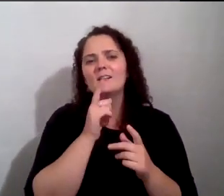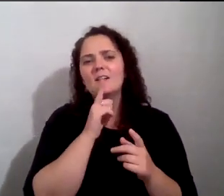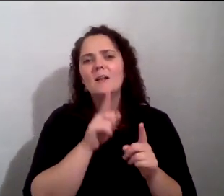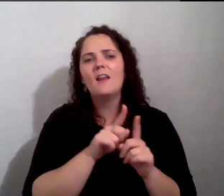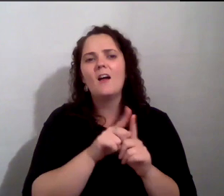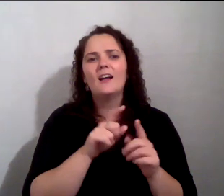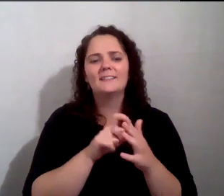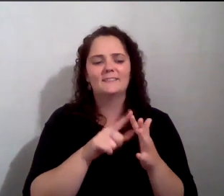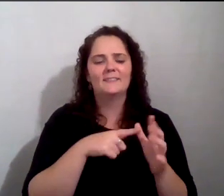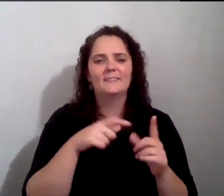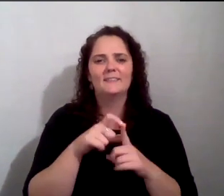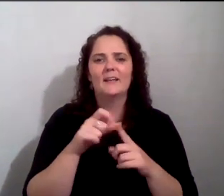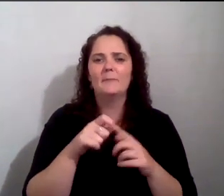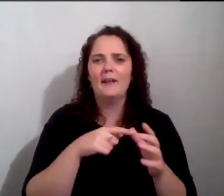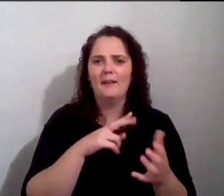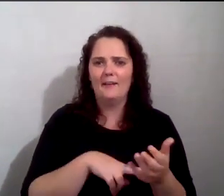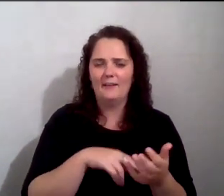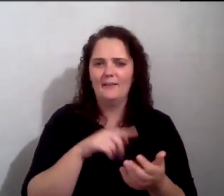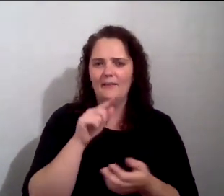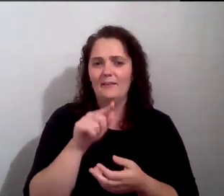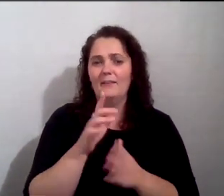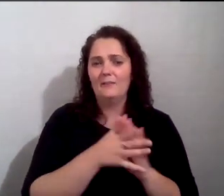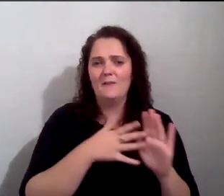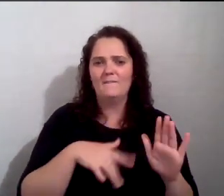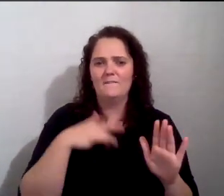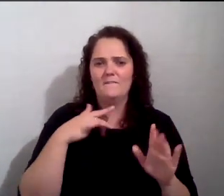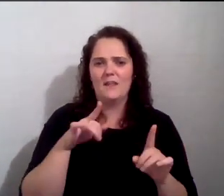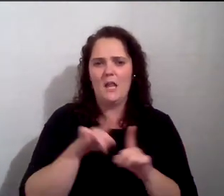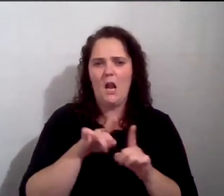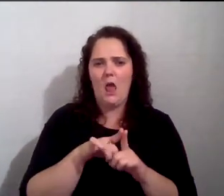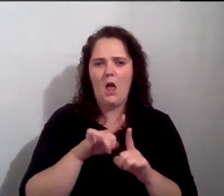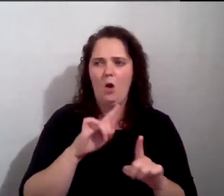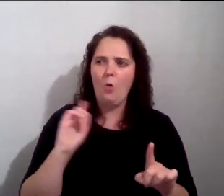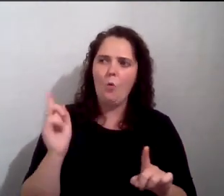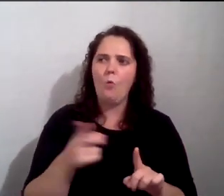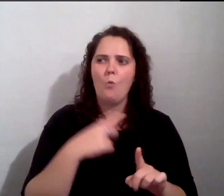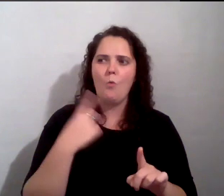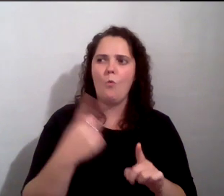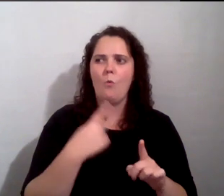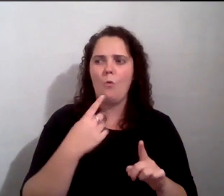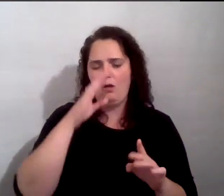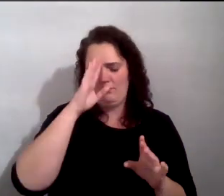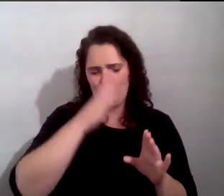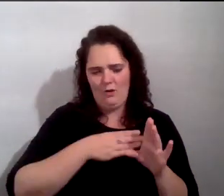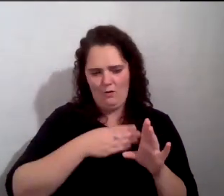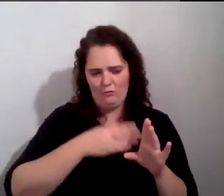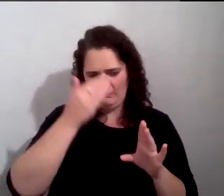it's me but it's kind of deadpan in a way. And it feels to me more like a collective